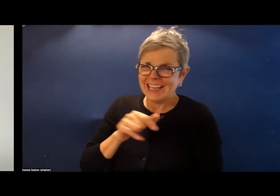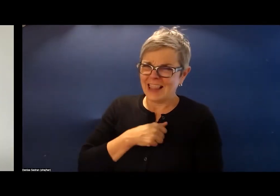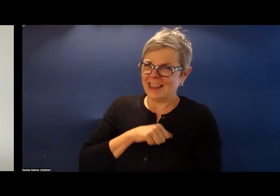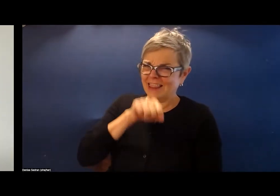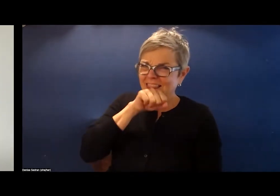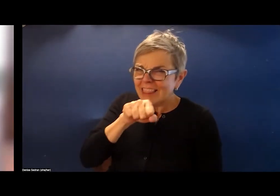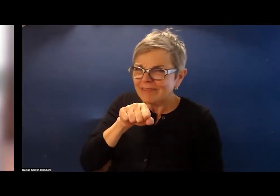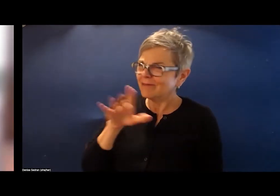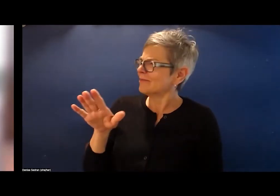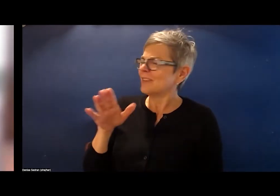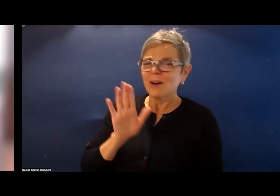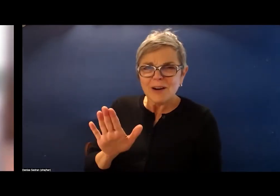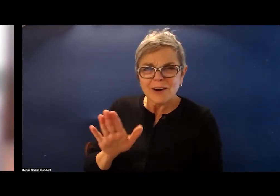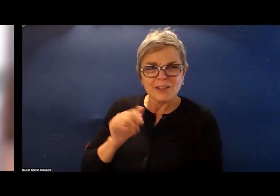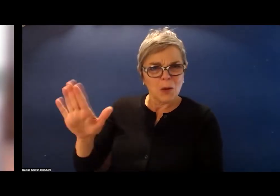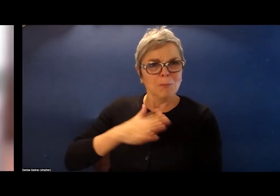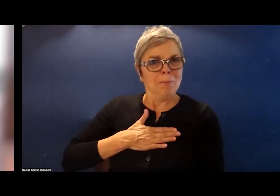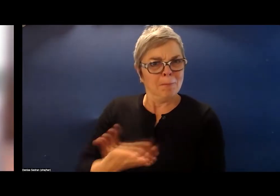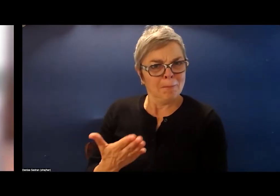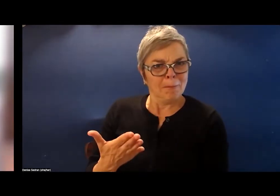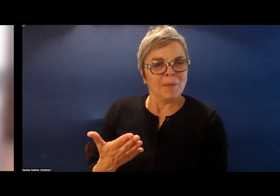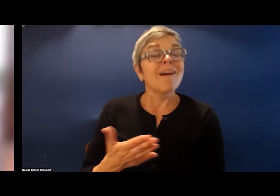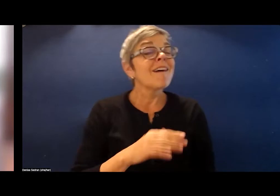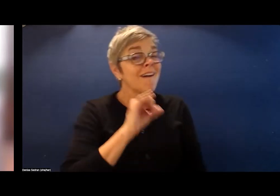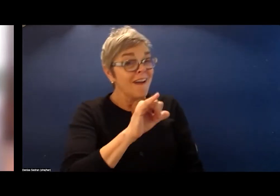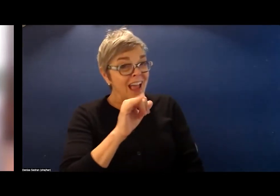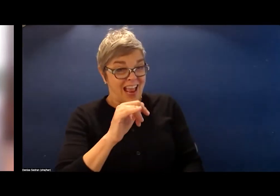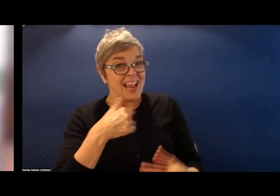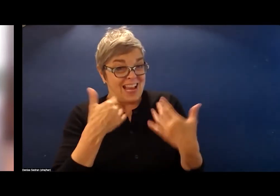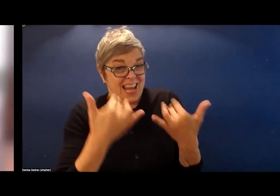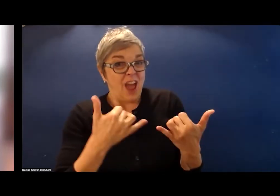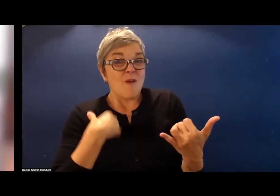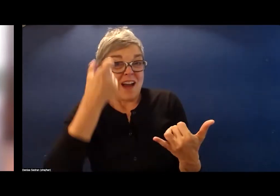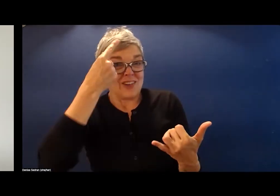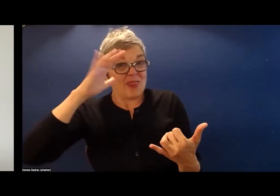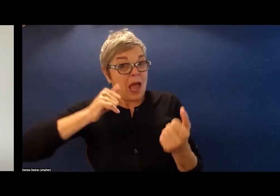Michelle: And now I understand that that's actually a feminist practice to